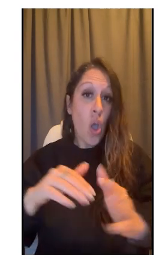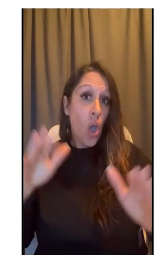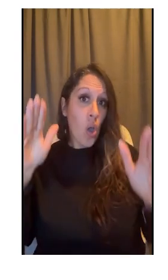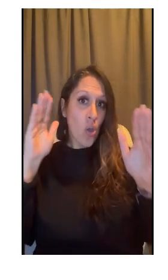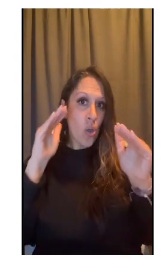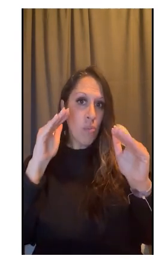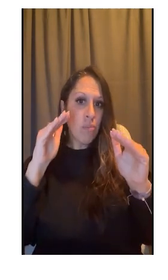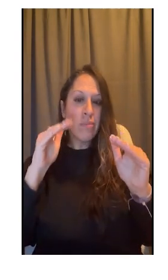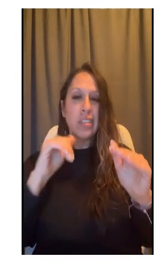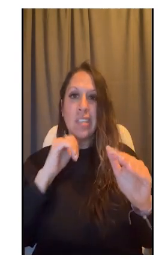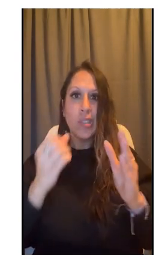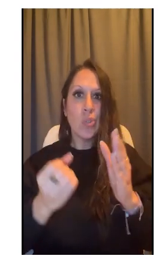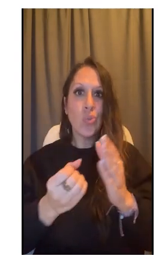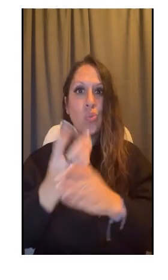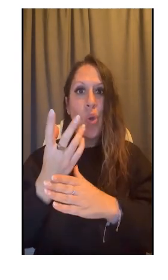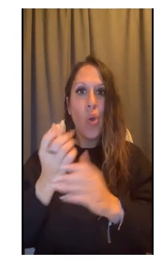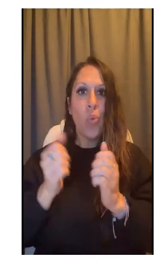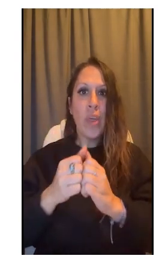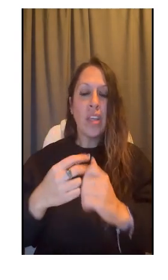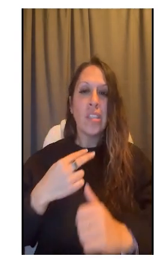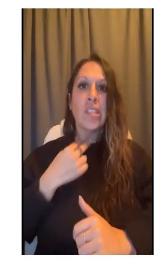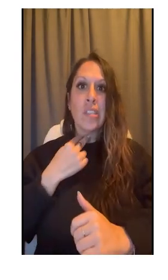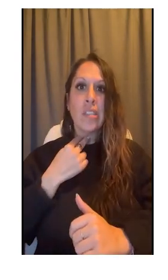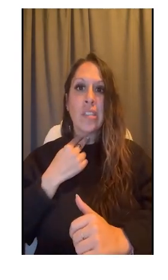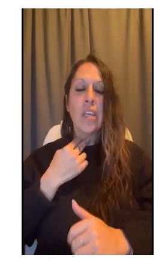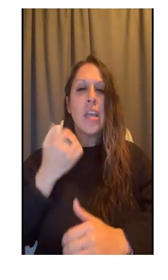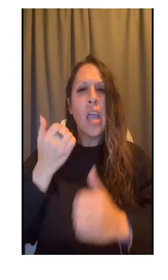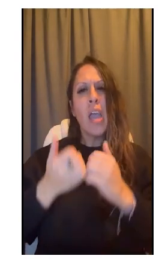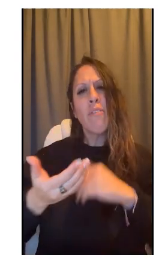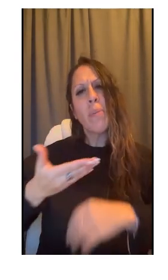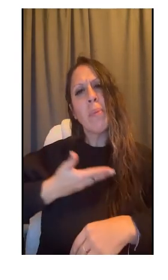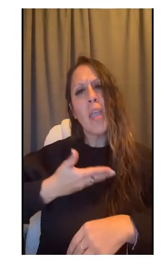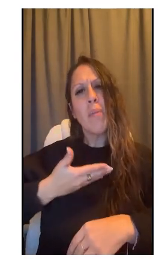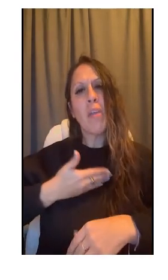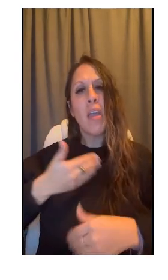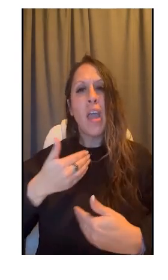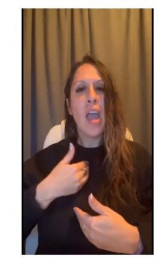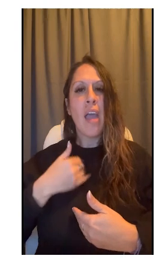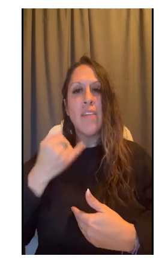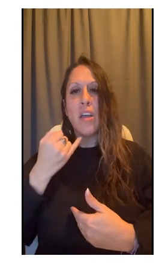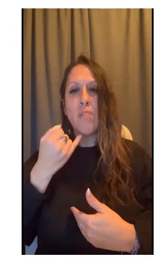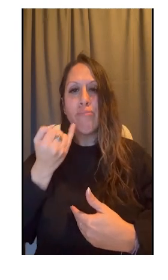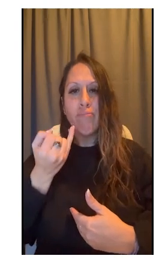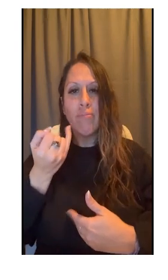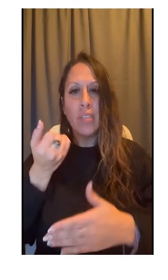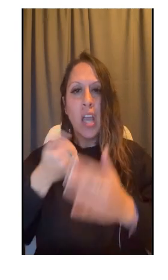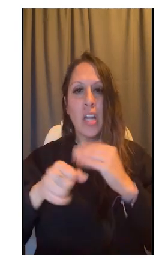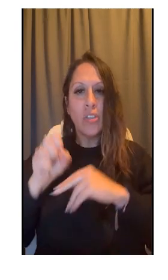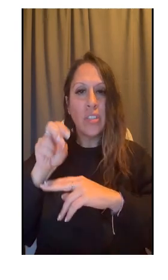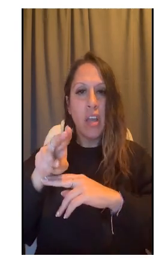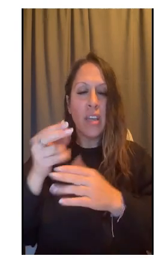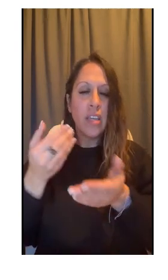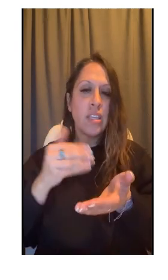Our hope is that it doesn't regrow restricted and every baby will end up with a frenulum under their tongue.